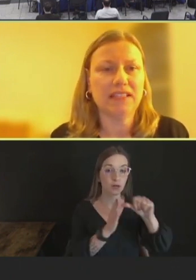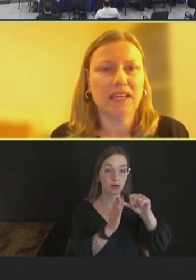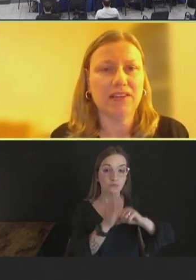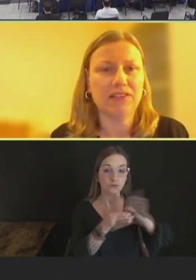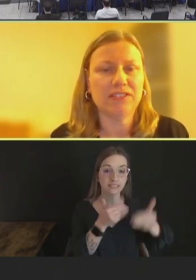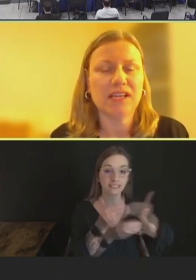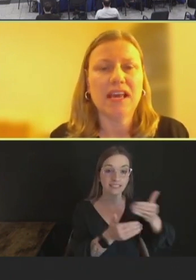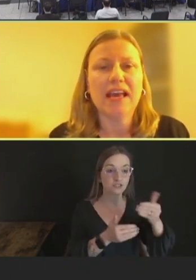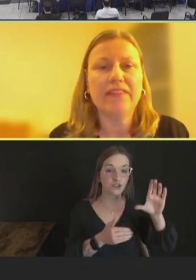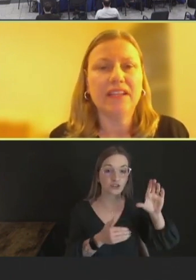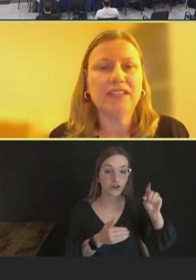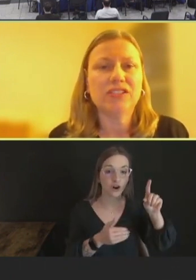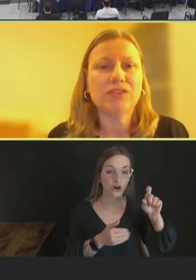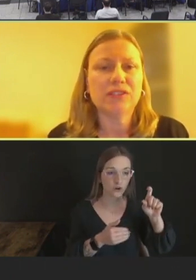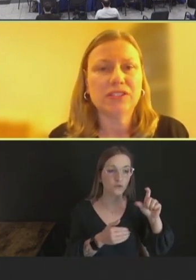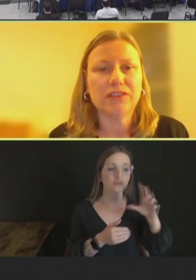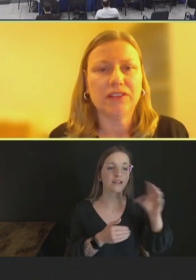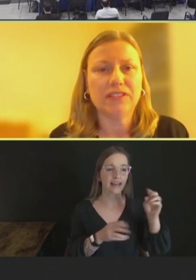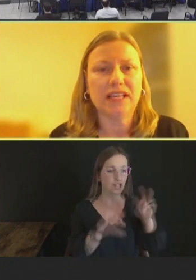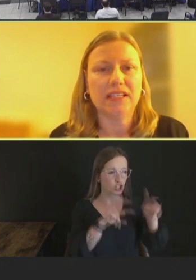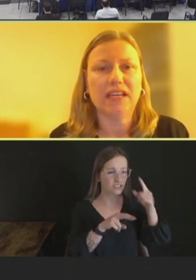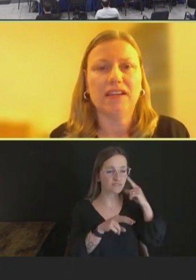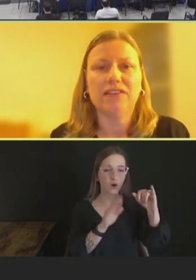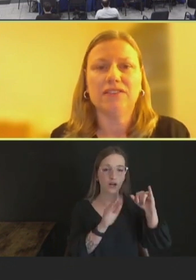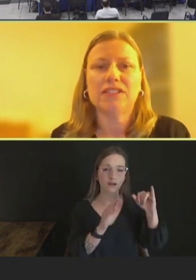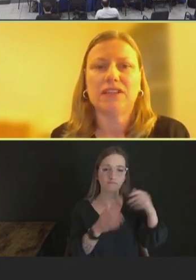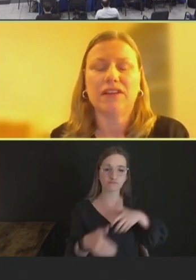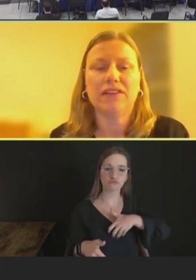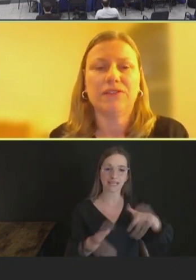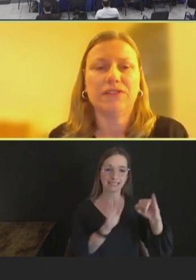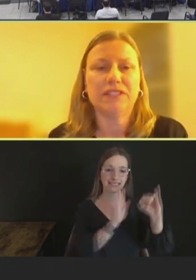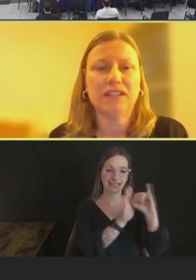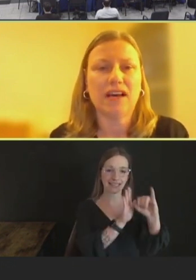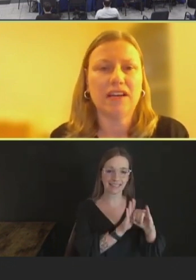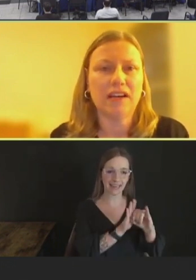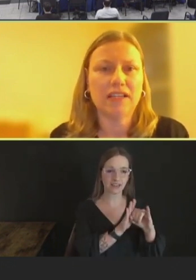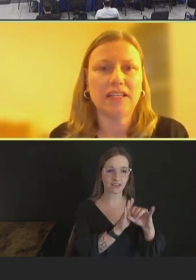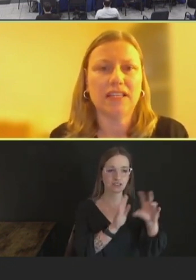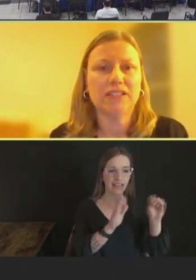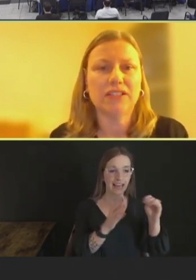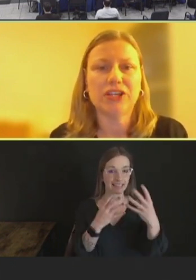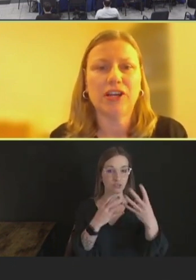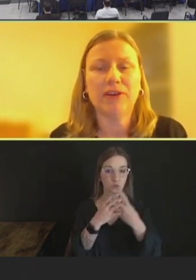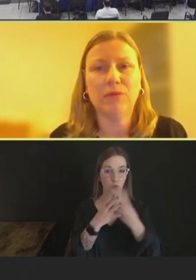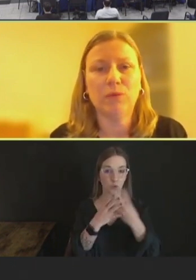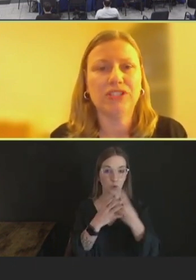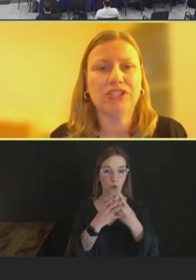And then it sorts through those indicators through a data hierarchy to determine which